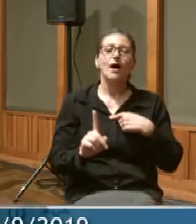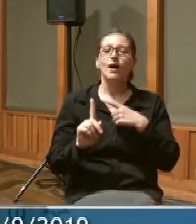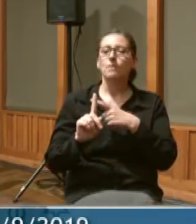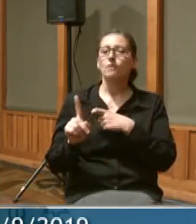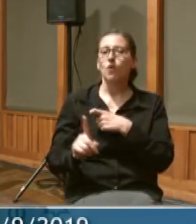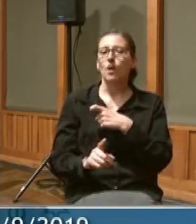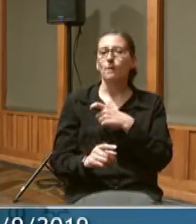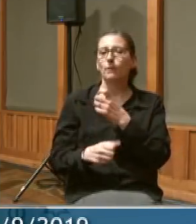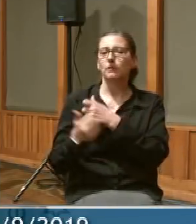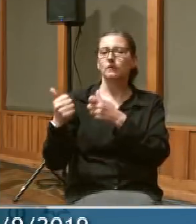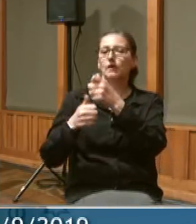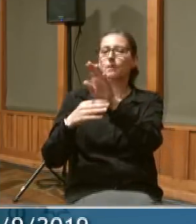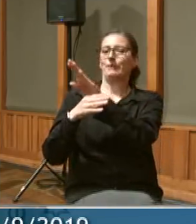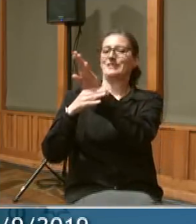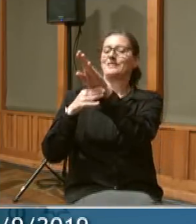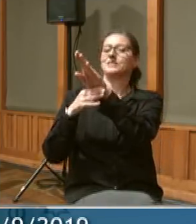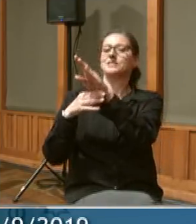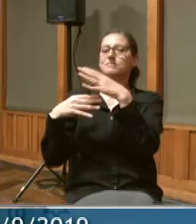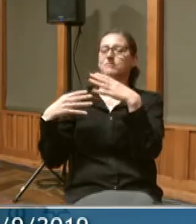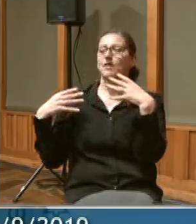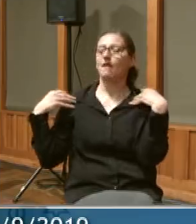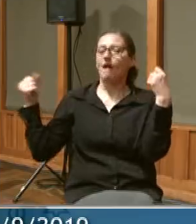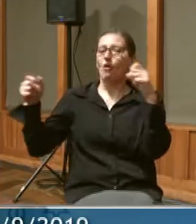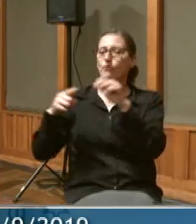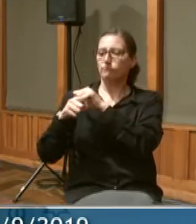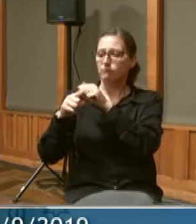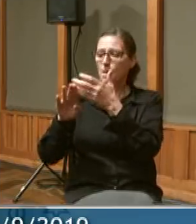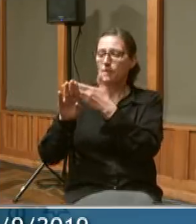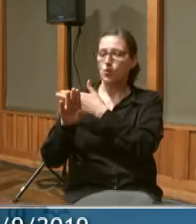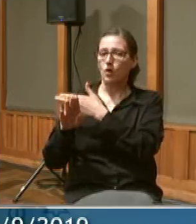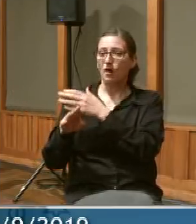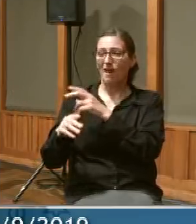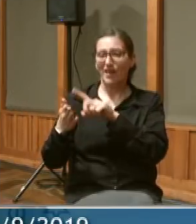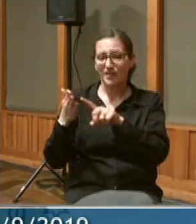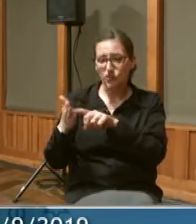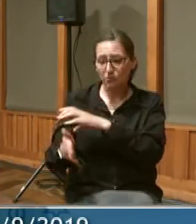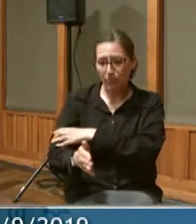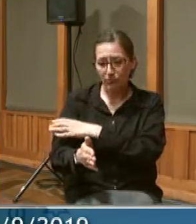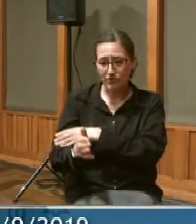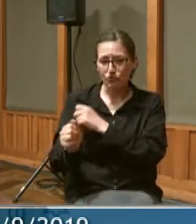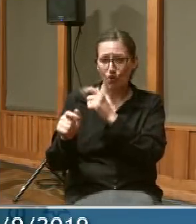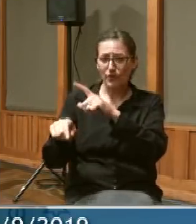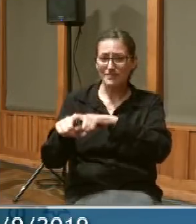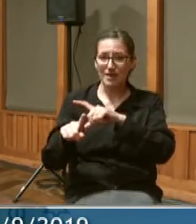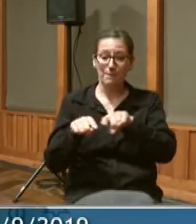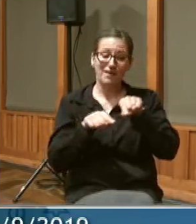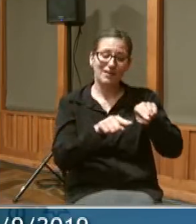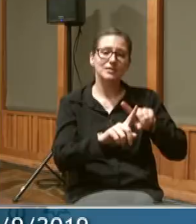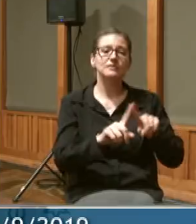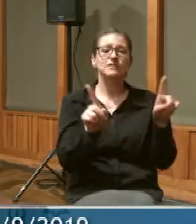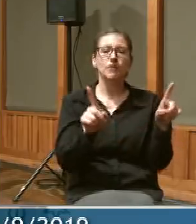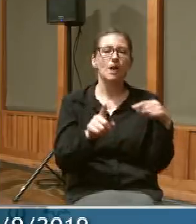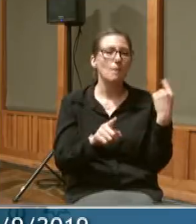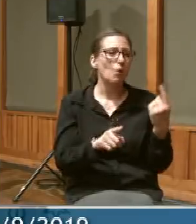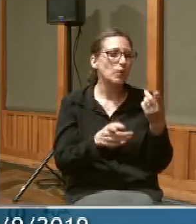I DO BLOOD PRESSURE CHECKS ON WEDNESDAY. THERE'S A LOT OF PEOPLE WITH VERY HIGH BLOOD PRESSURE. I CAME FROM CORPORATE FITNESS WHERE I WOULD CHECK BLOOD